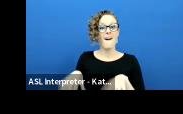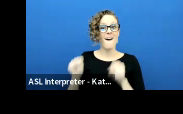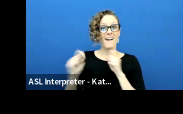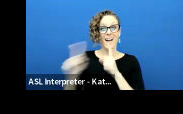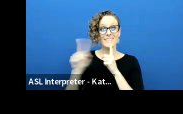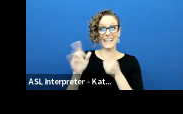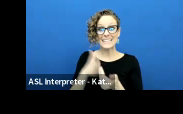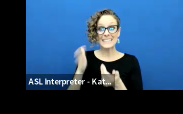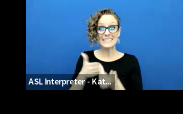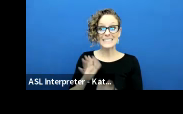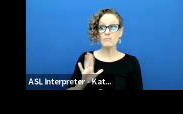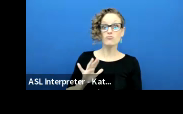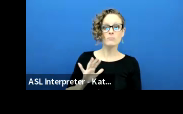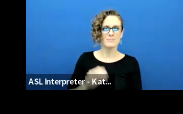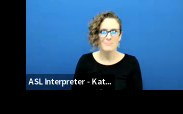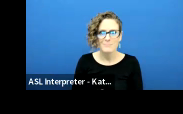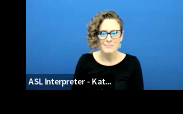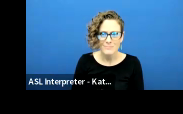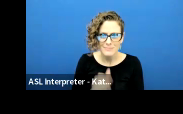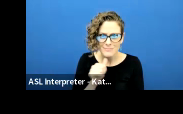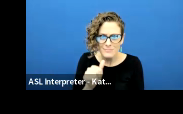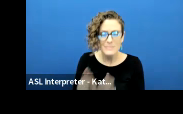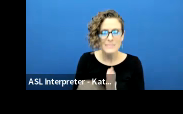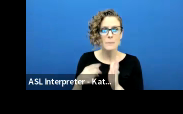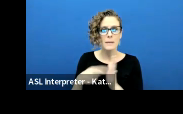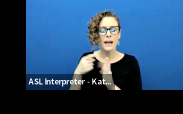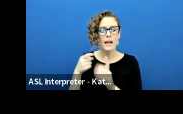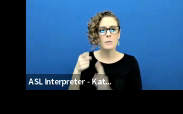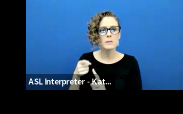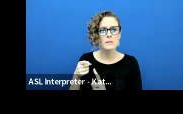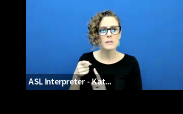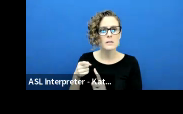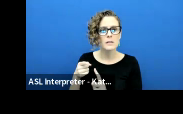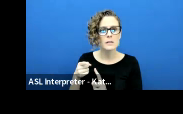um sometimes it comes just down the ego it's like no I'm I can look after myself I don't